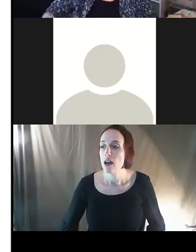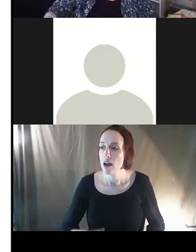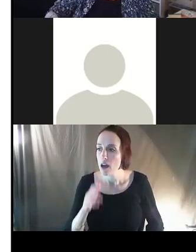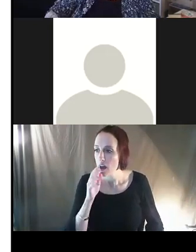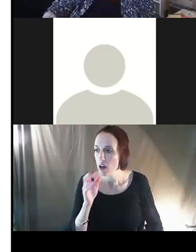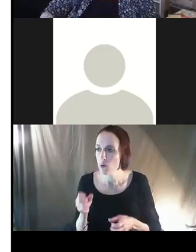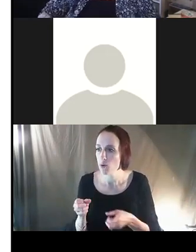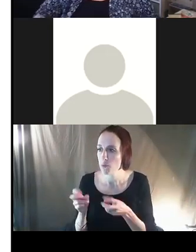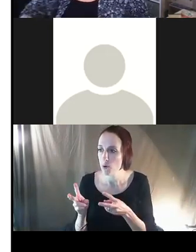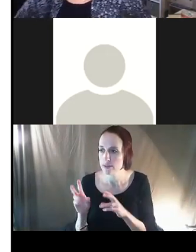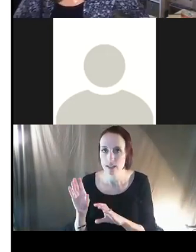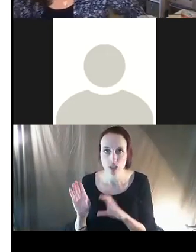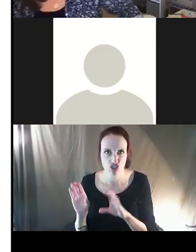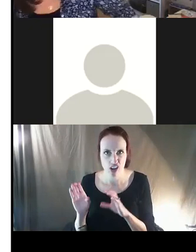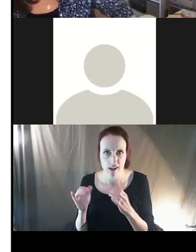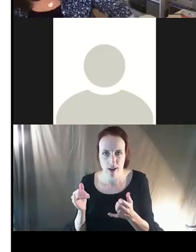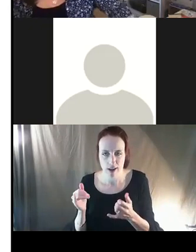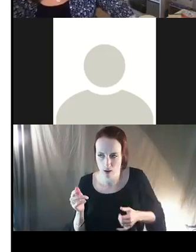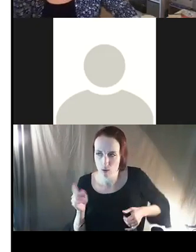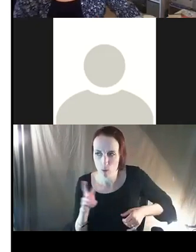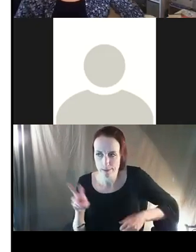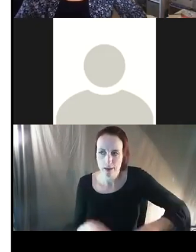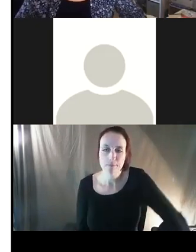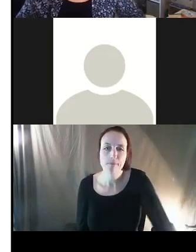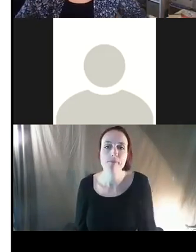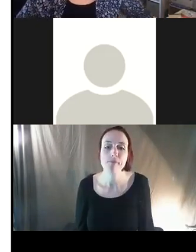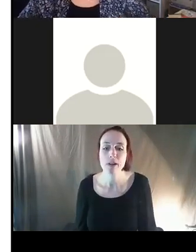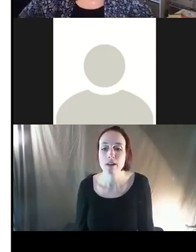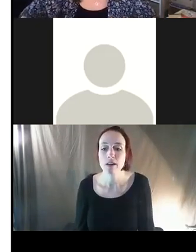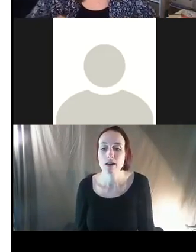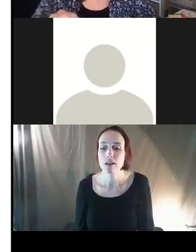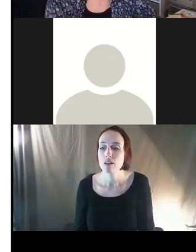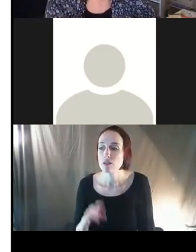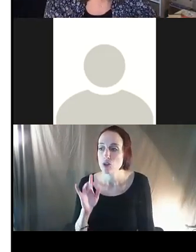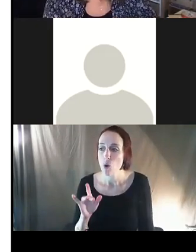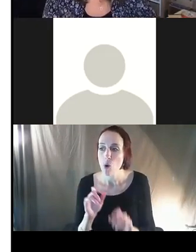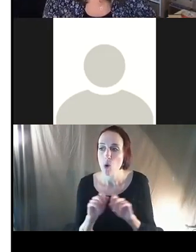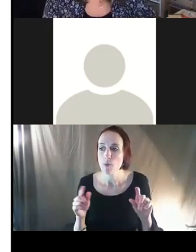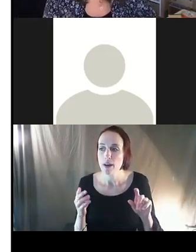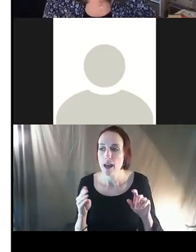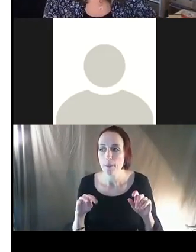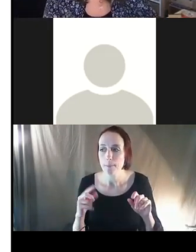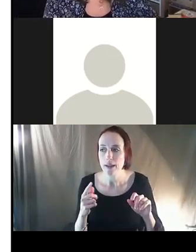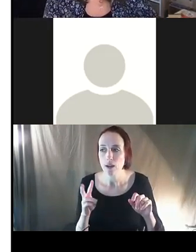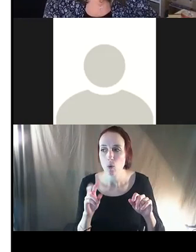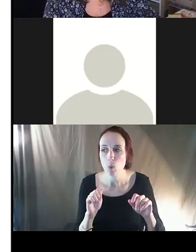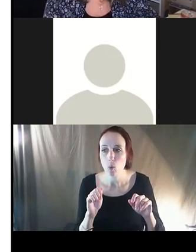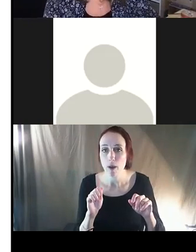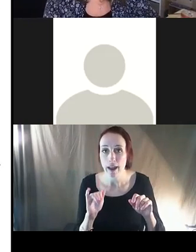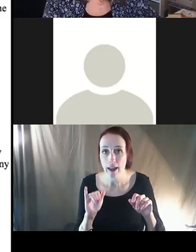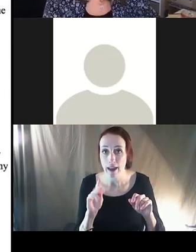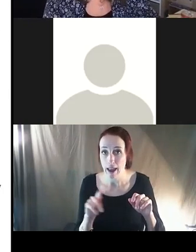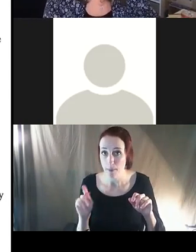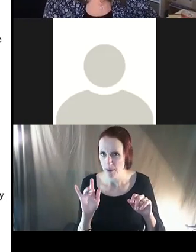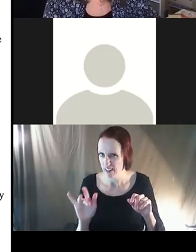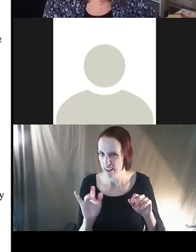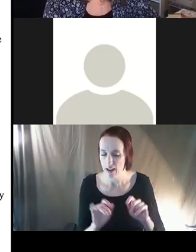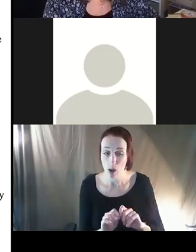Hemingway App.